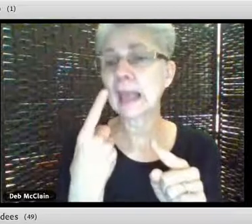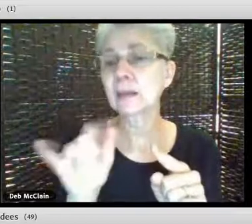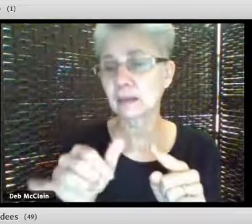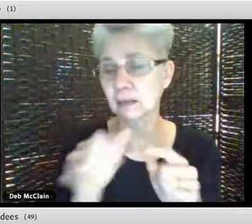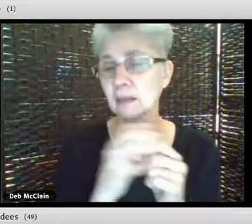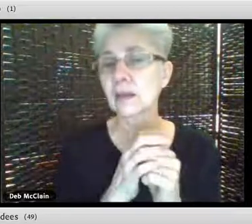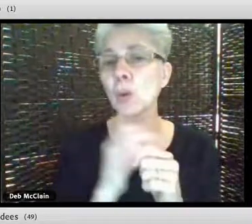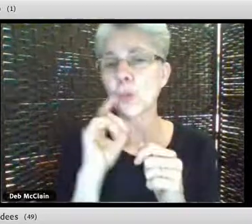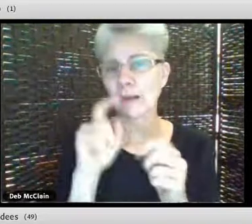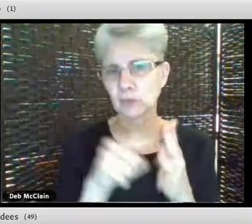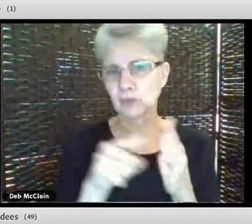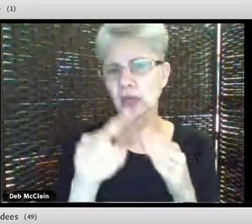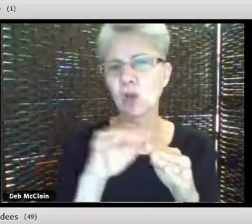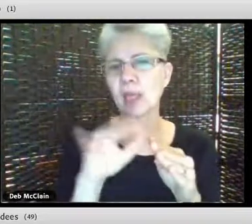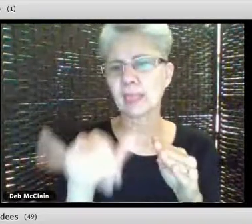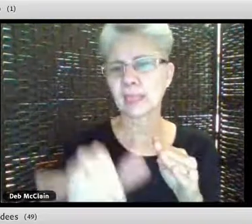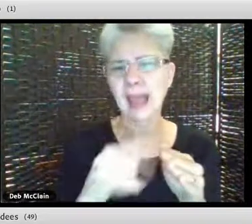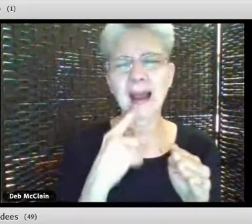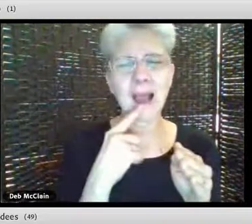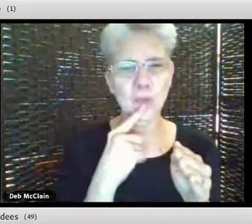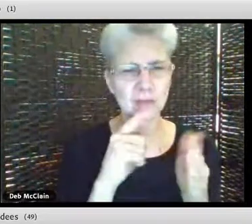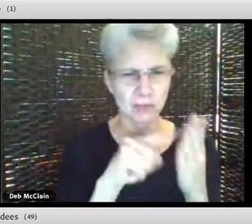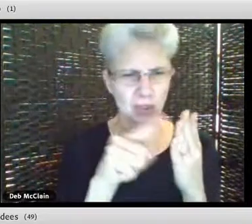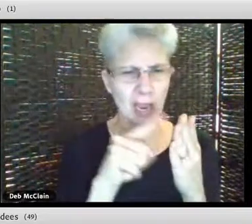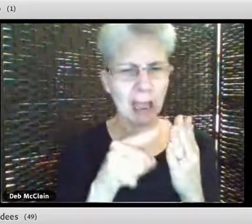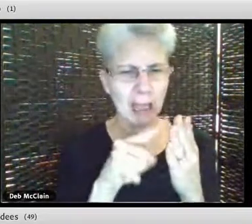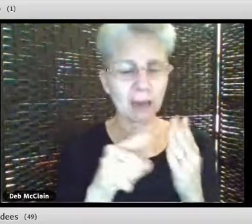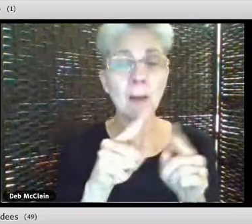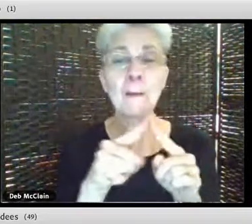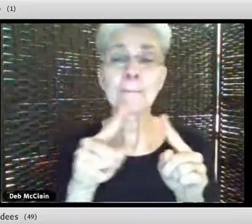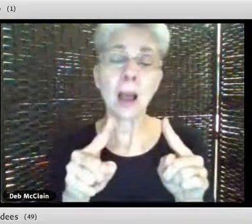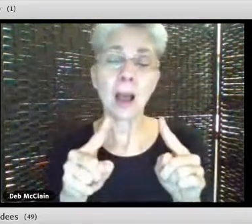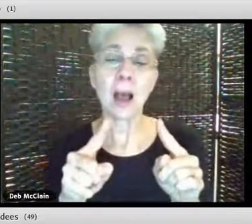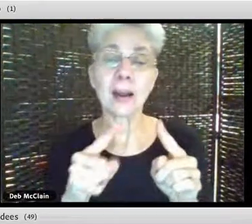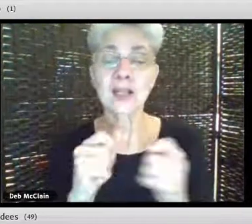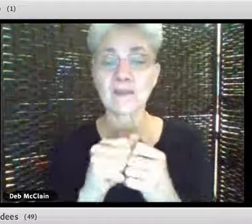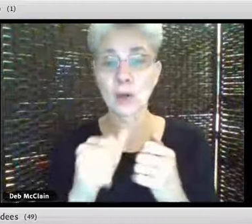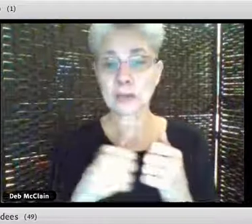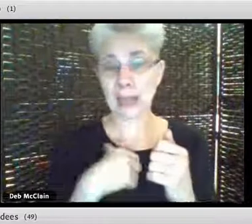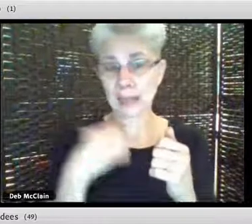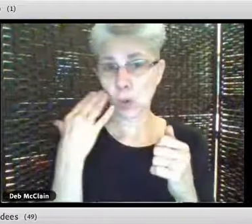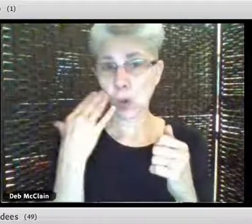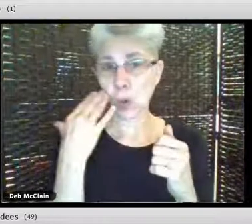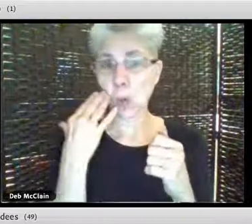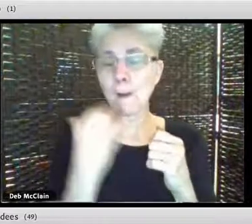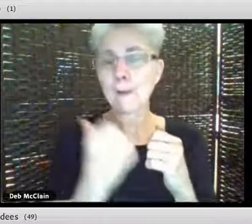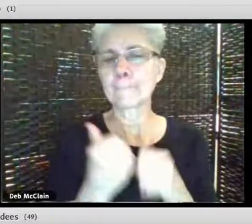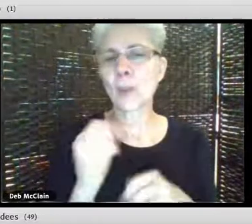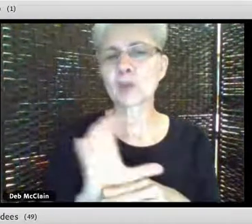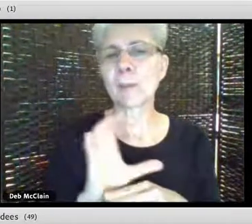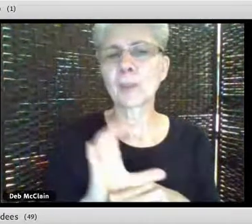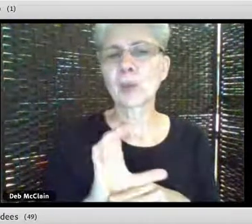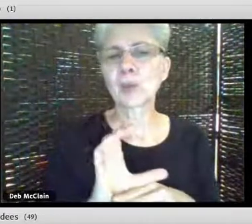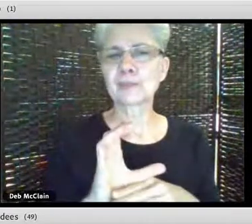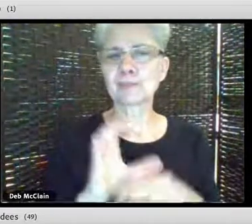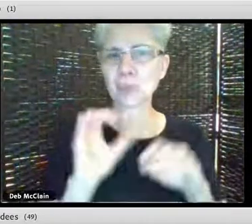You would have to check on that, so let me check on that, but as far as I know, most computers you can sync,